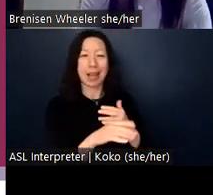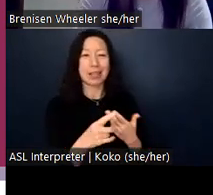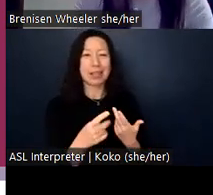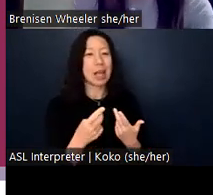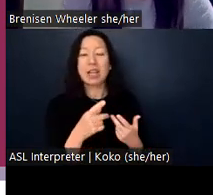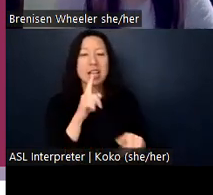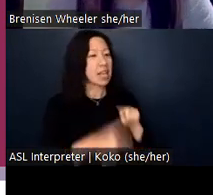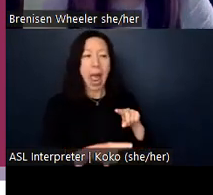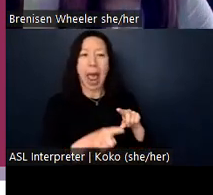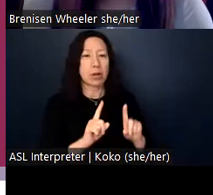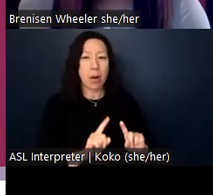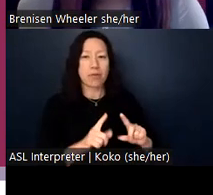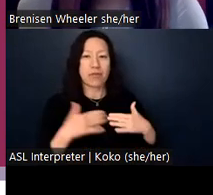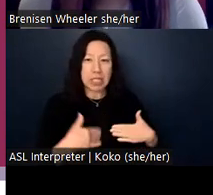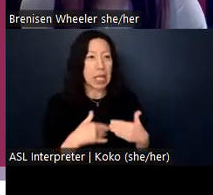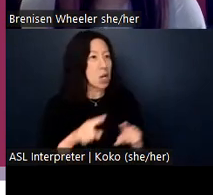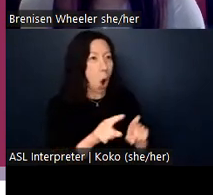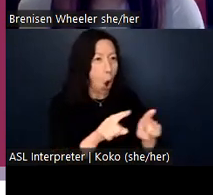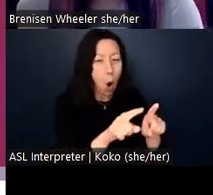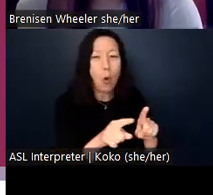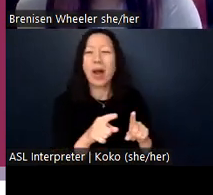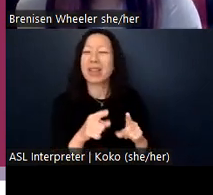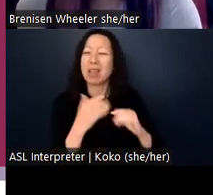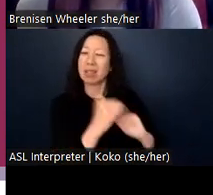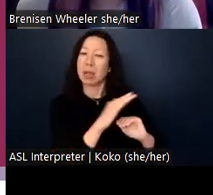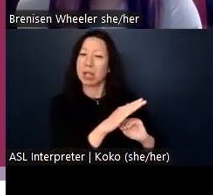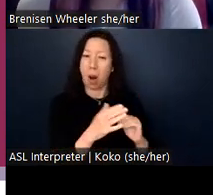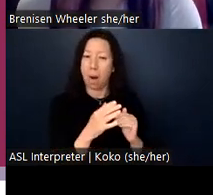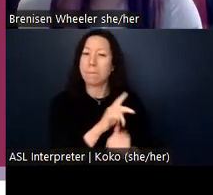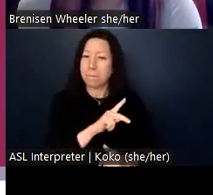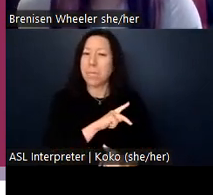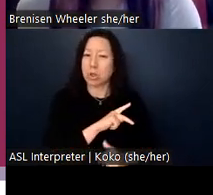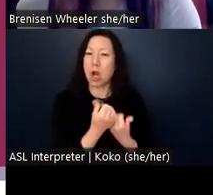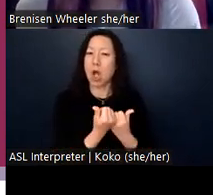autonomy and freedom The other one people wanted to know about was digital abuse.